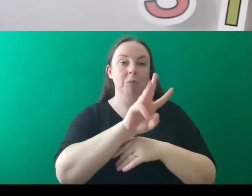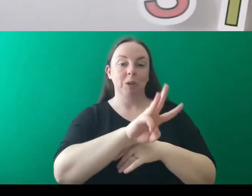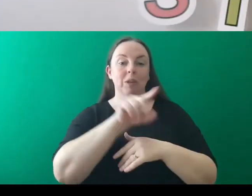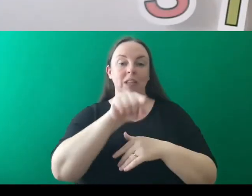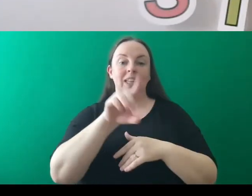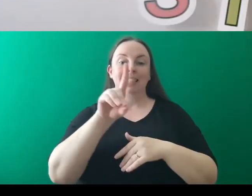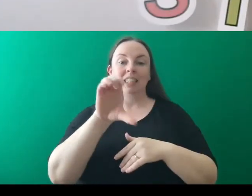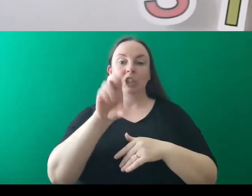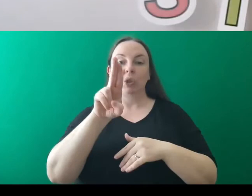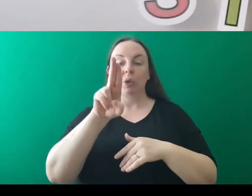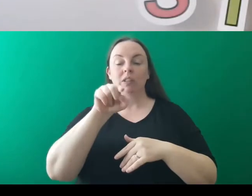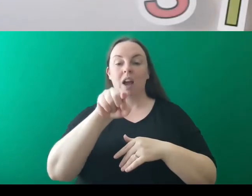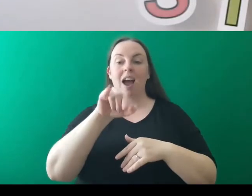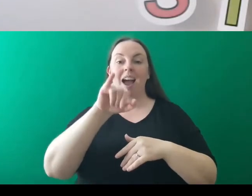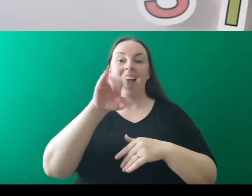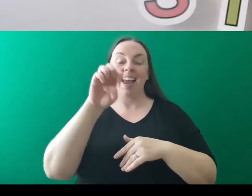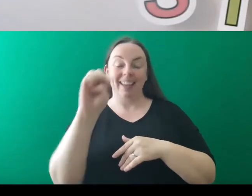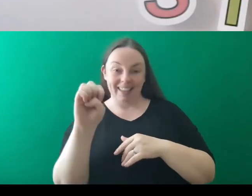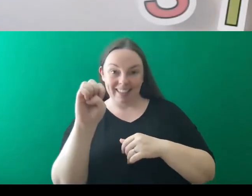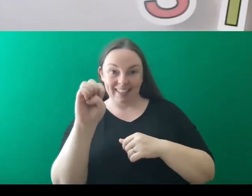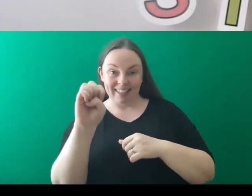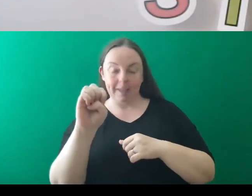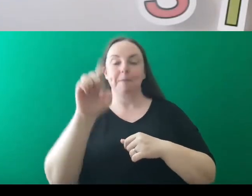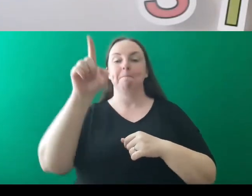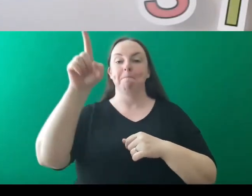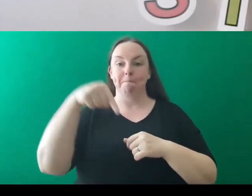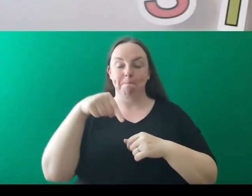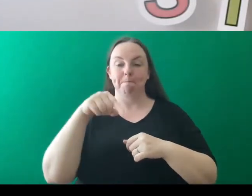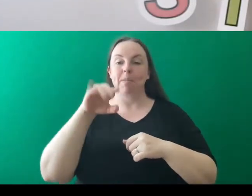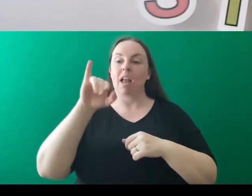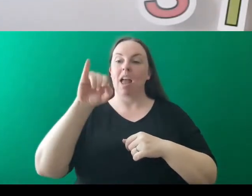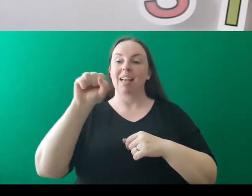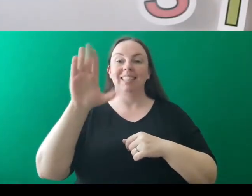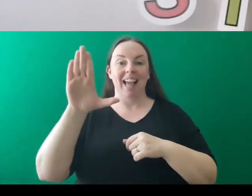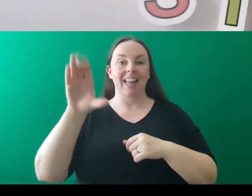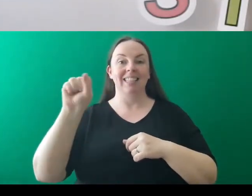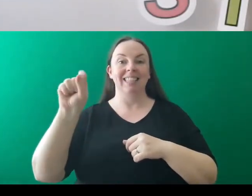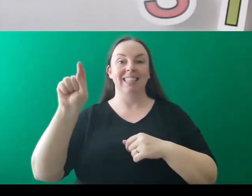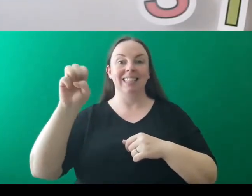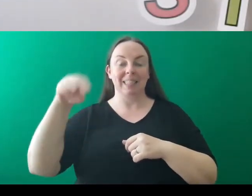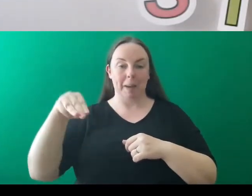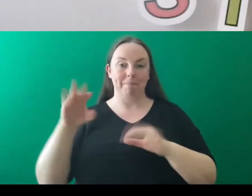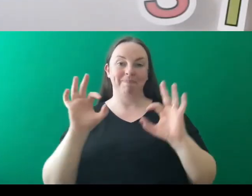www.dcu.ie/islstem. Thank you.